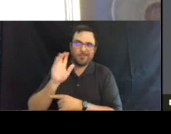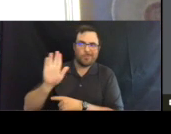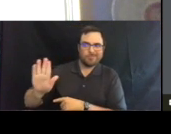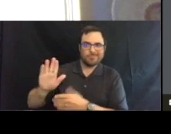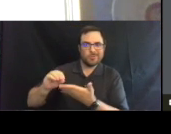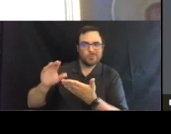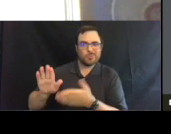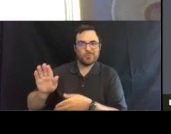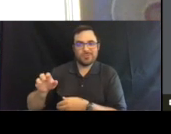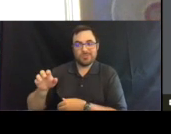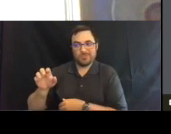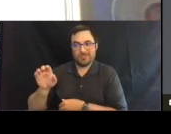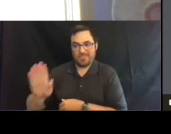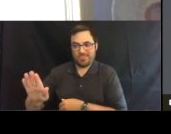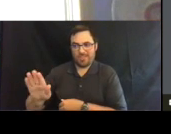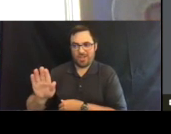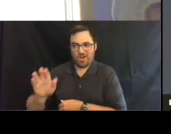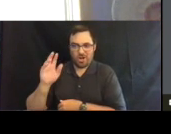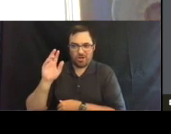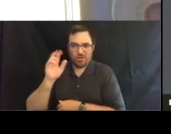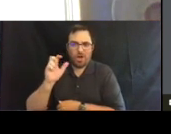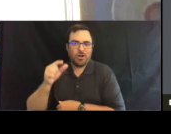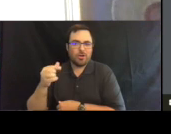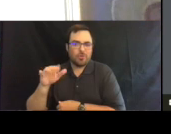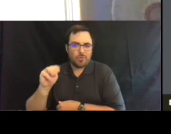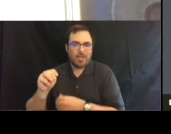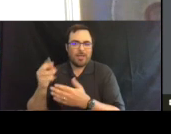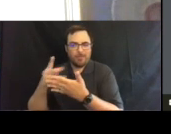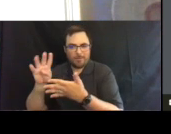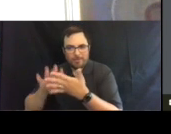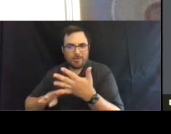their implant thresholds for the different consonant sounds and vowels,